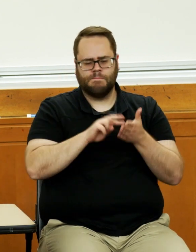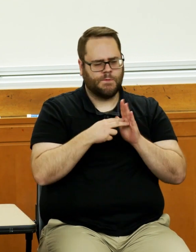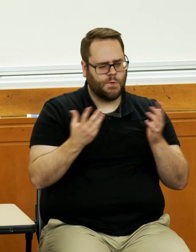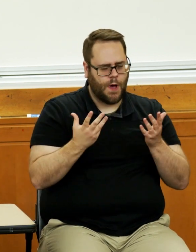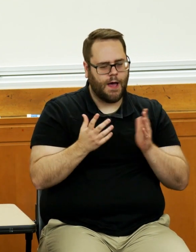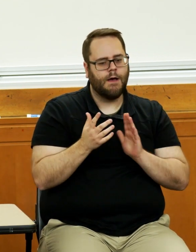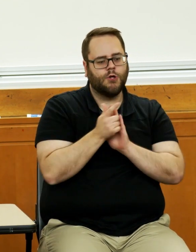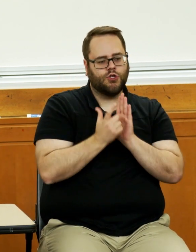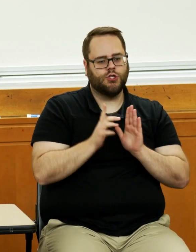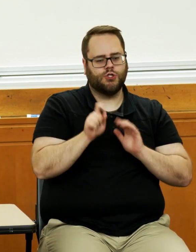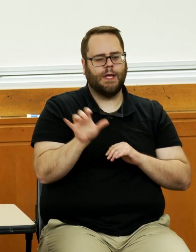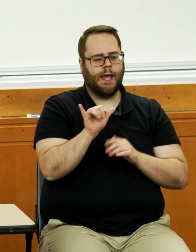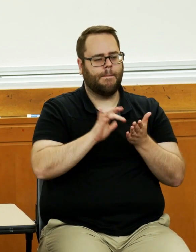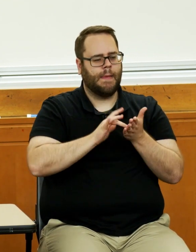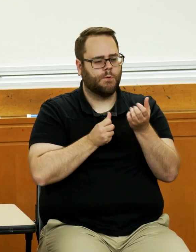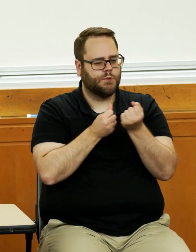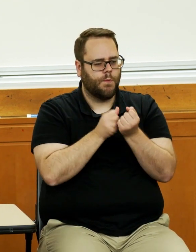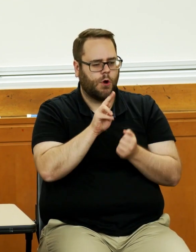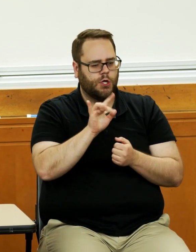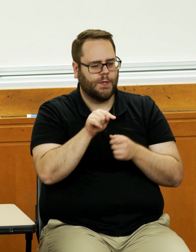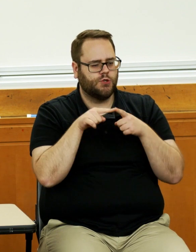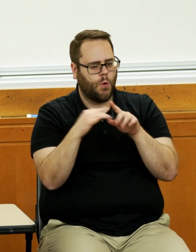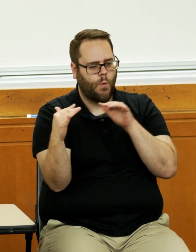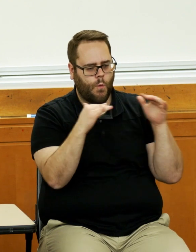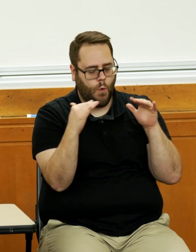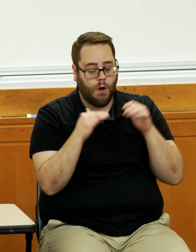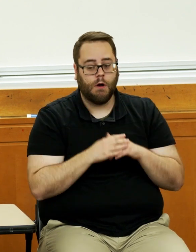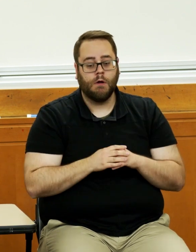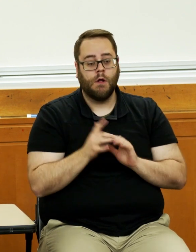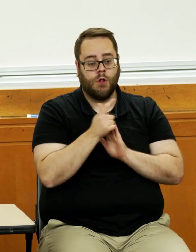should be like medical support units during war. They should be deployed to provide specific